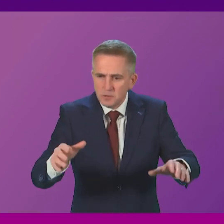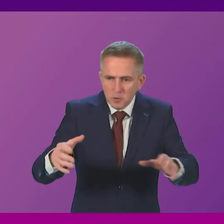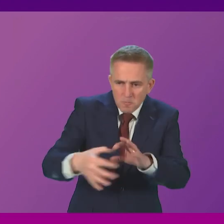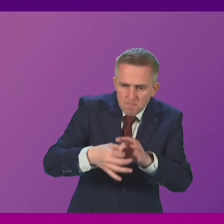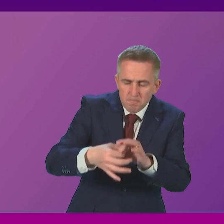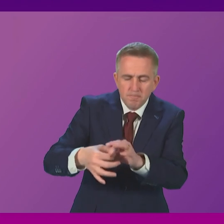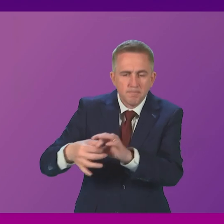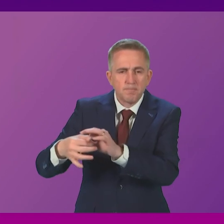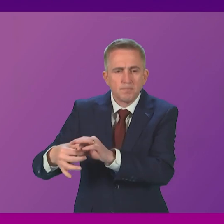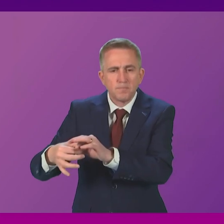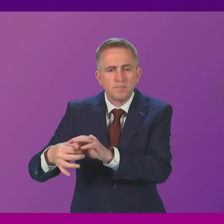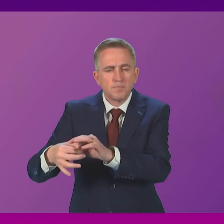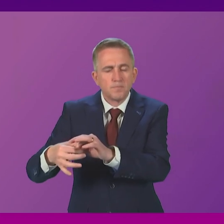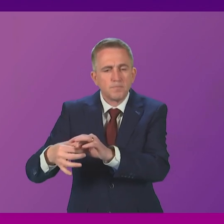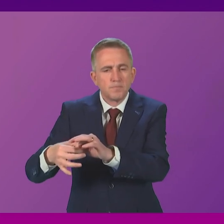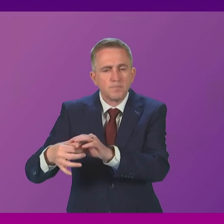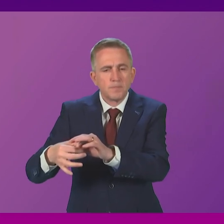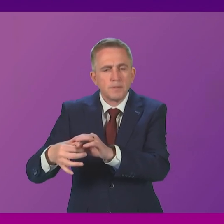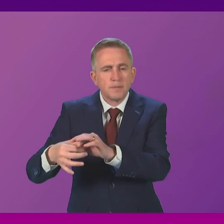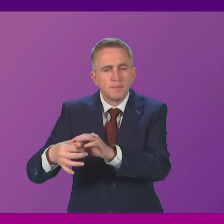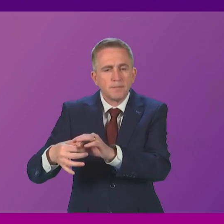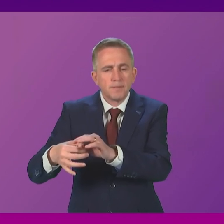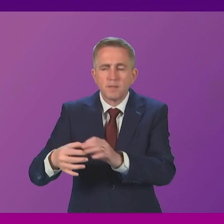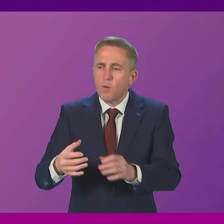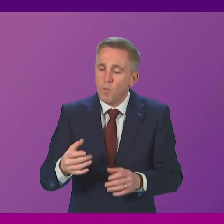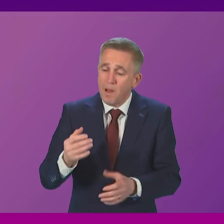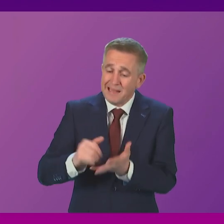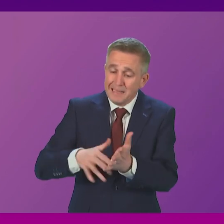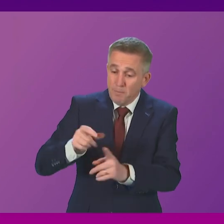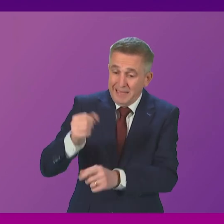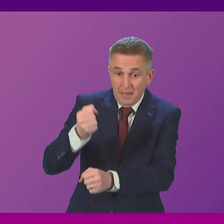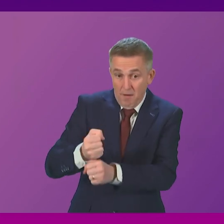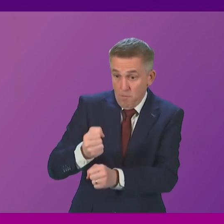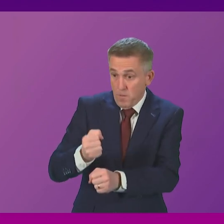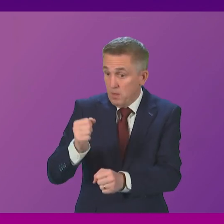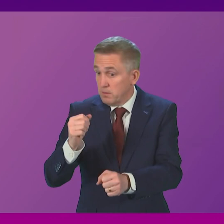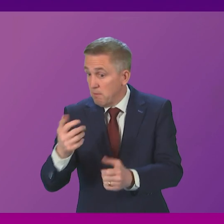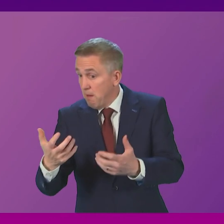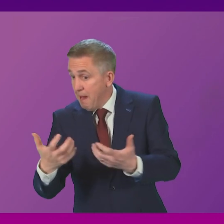point on which I end today is not so much what the Government will do but how we will do it.